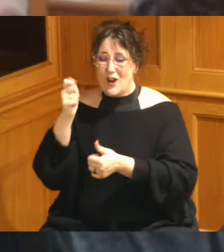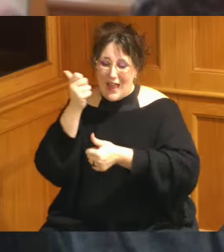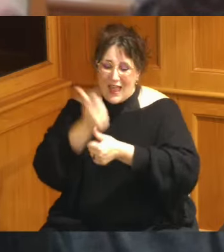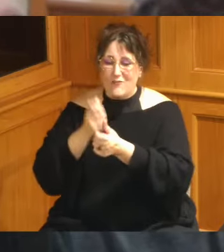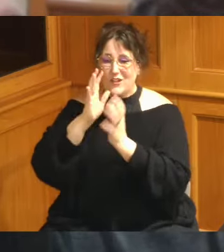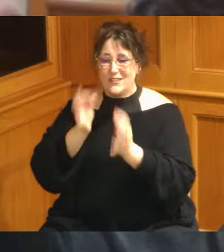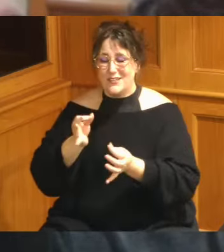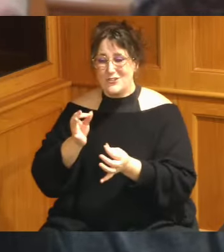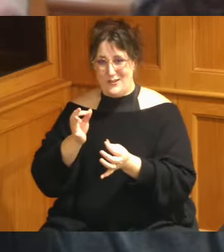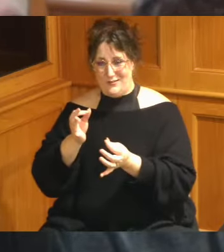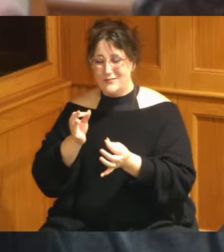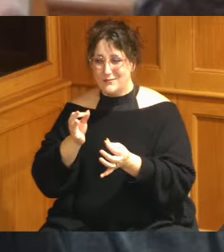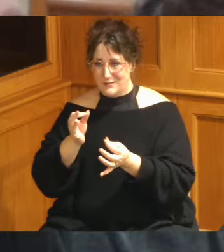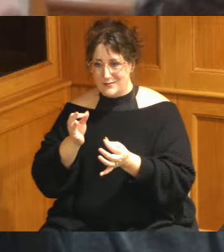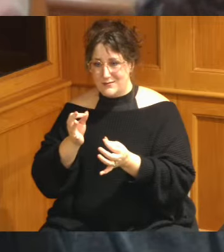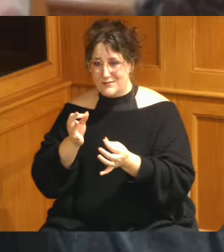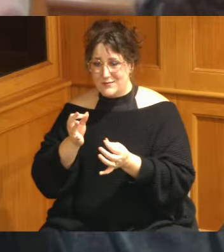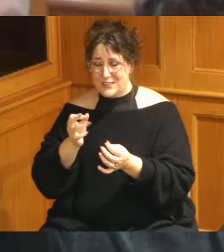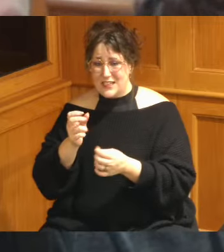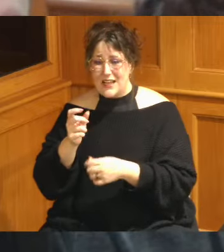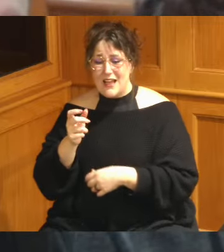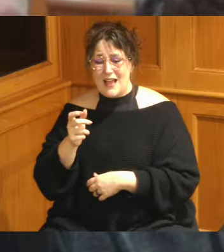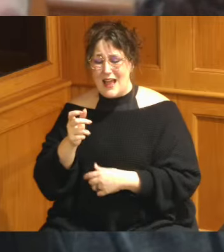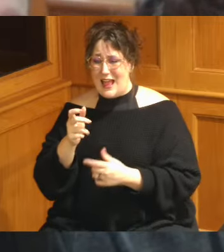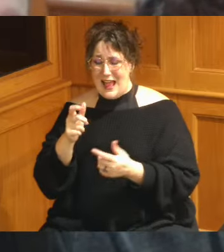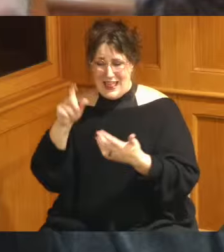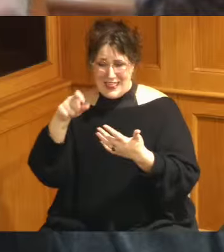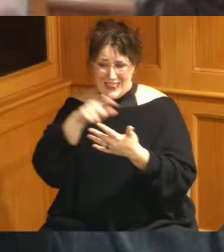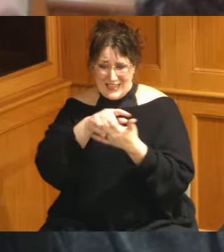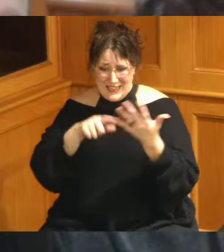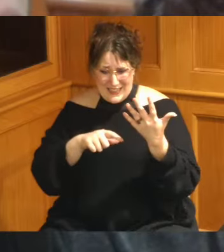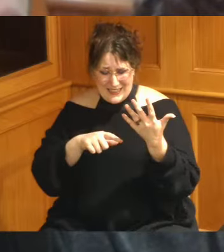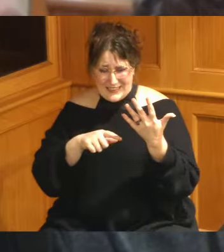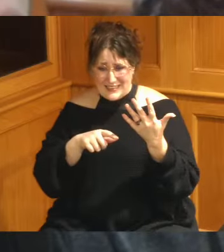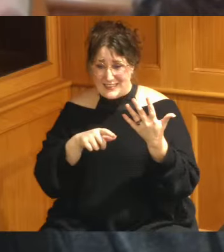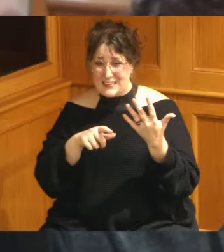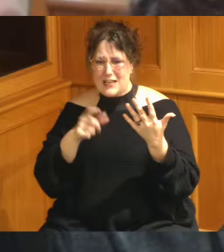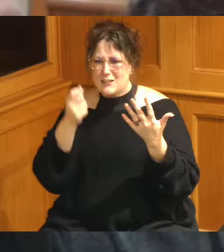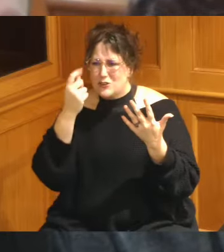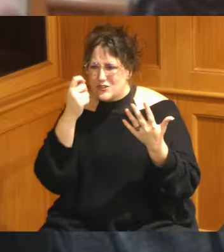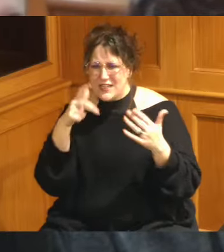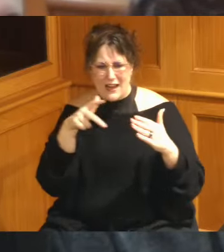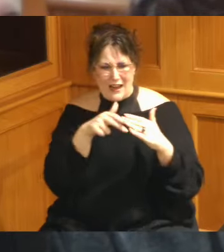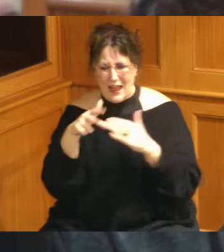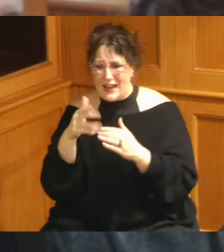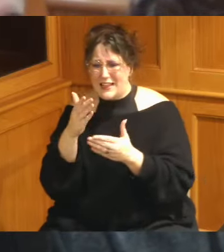And looking at the needs, I understand by cutting some things it opens the door for others. But what